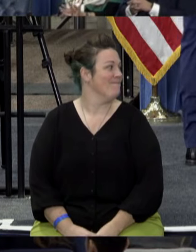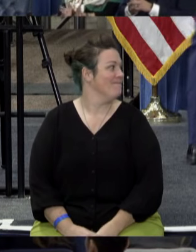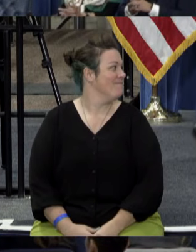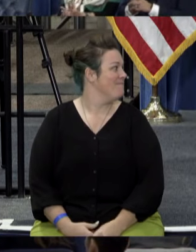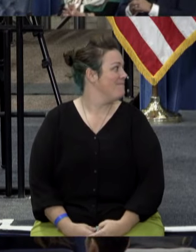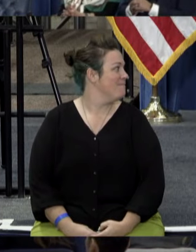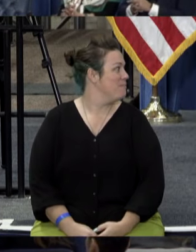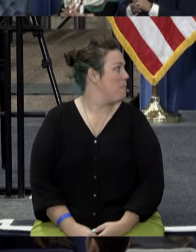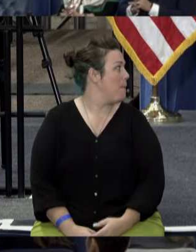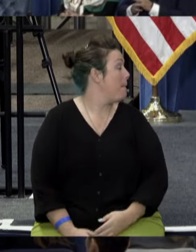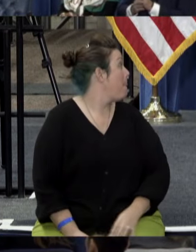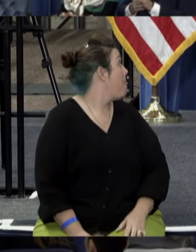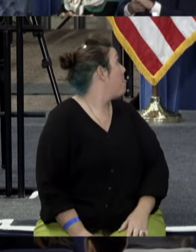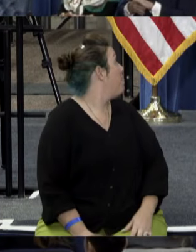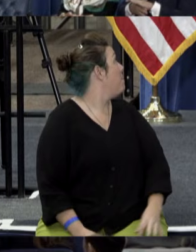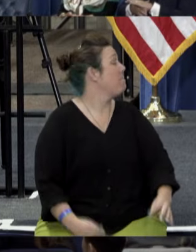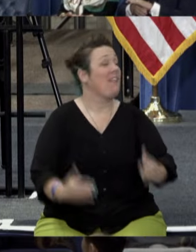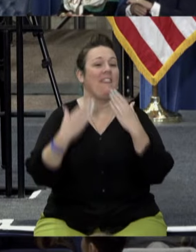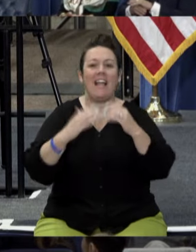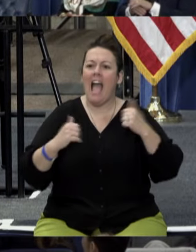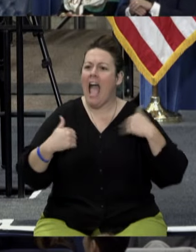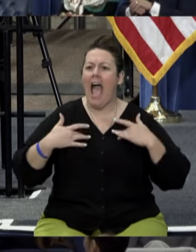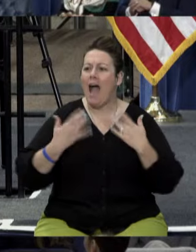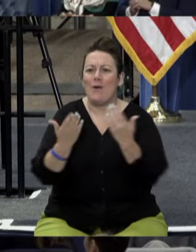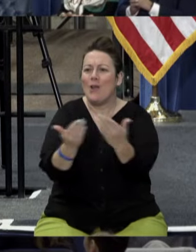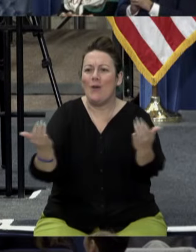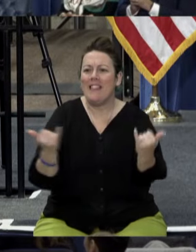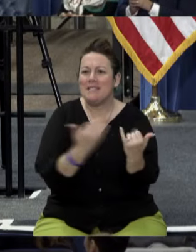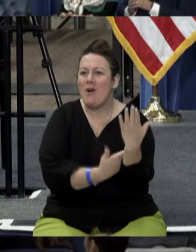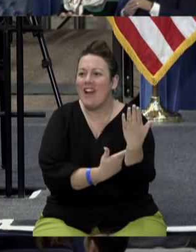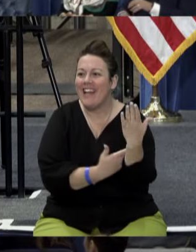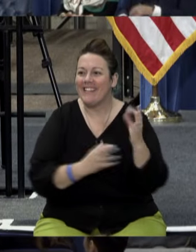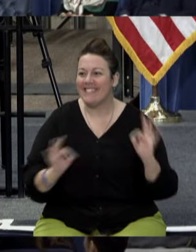Douglas Collins: Thank you. Appreciate that. How's everybody this morning? Oh come